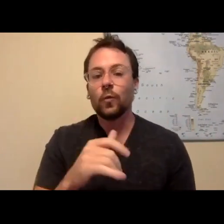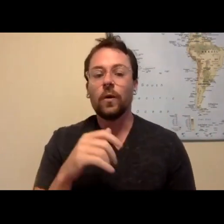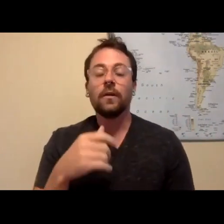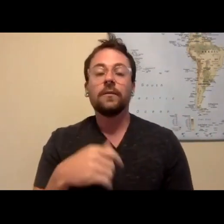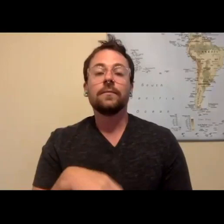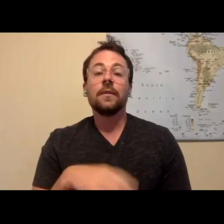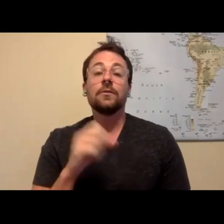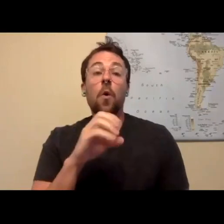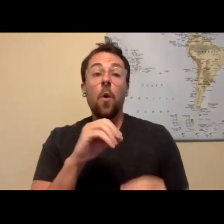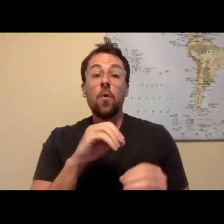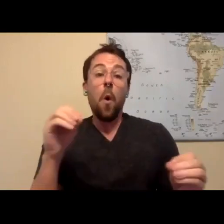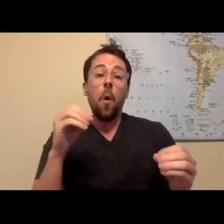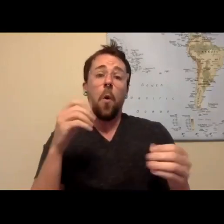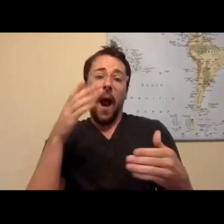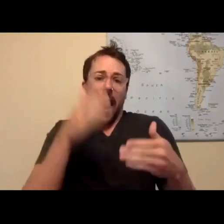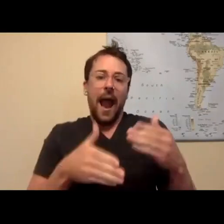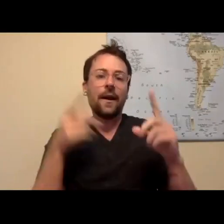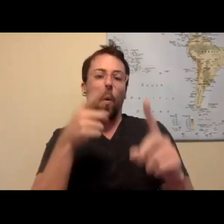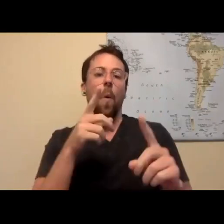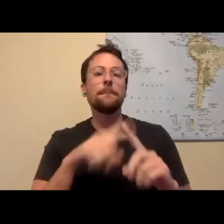causing other people to trigger me.